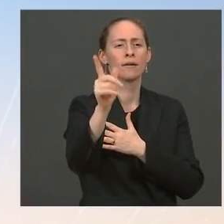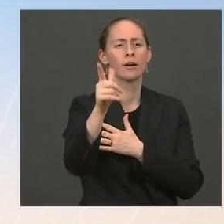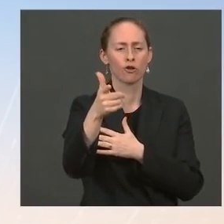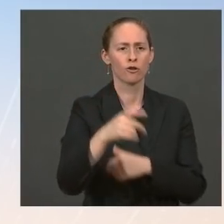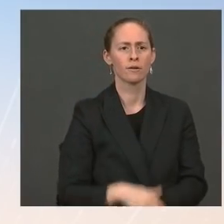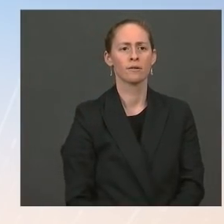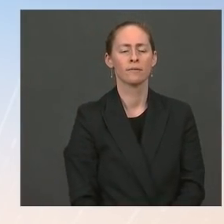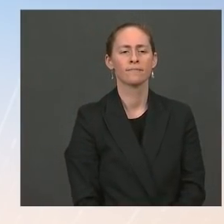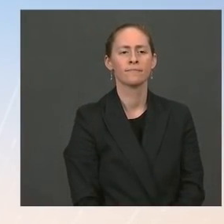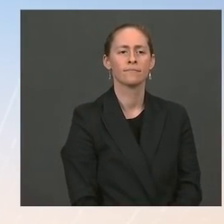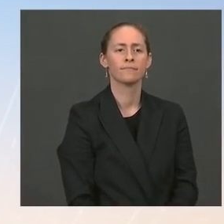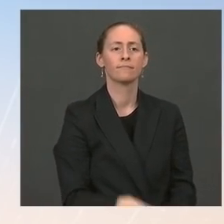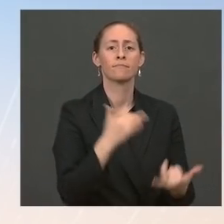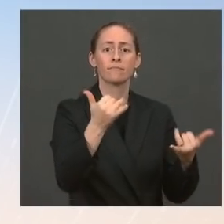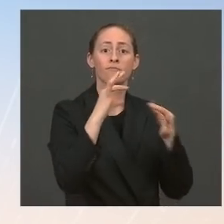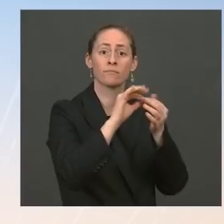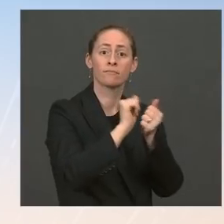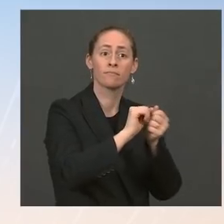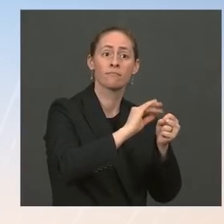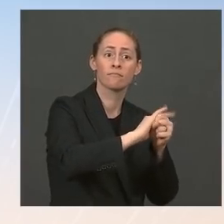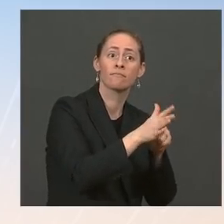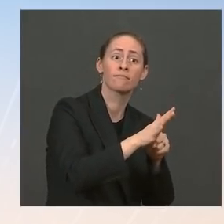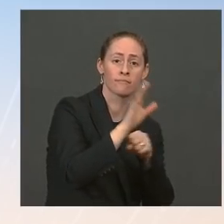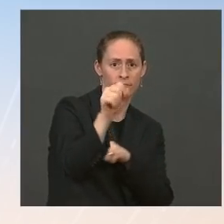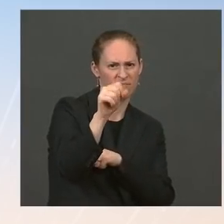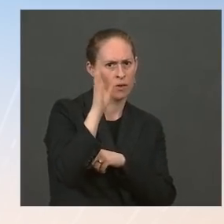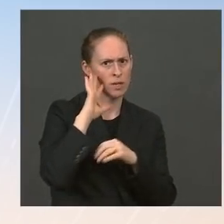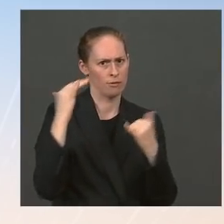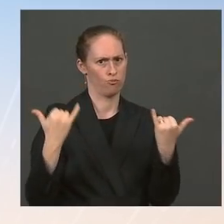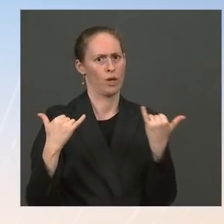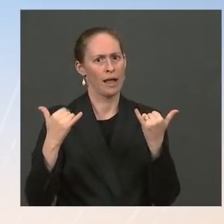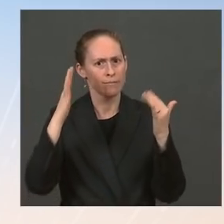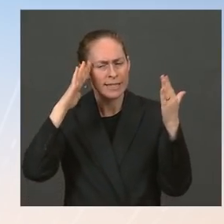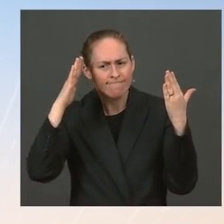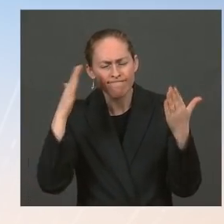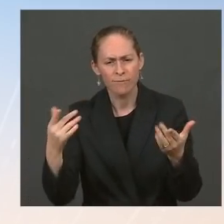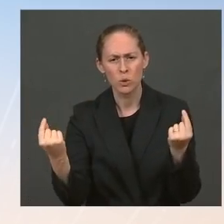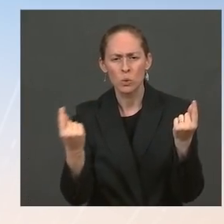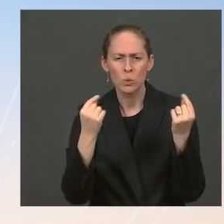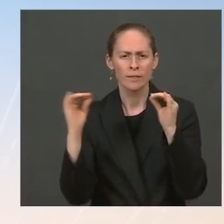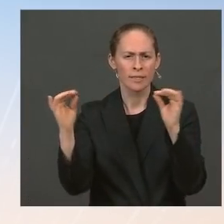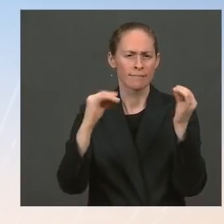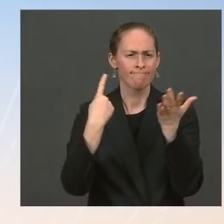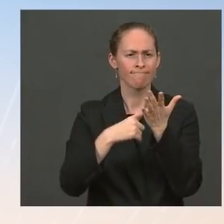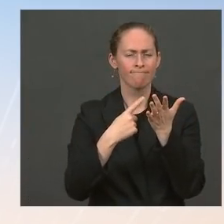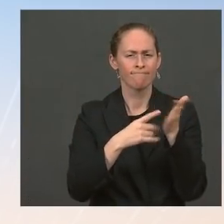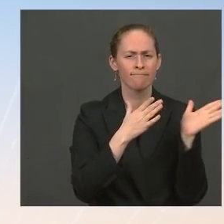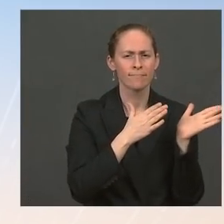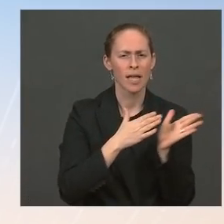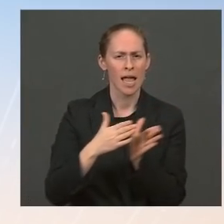will be a part of the discussion. Now, a big part of that coming into the meeting from our perspective was the fact that we had lent